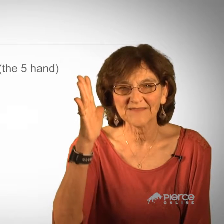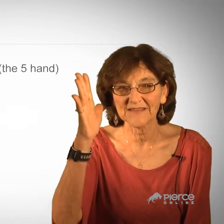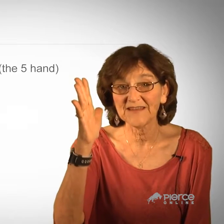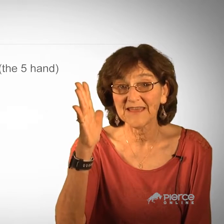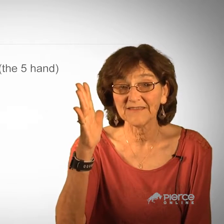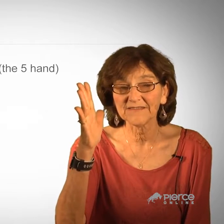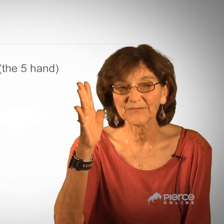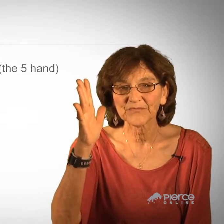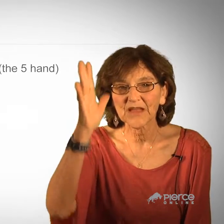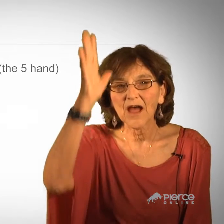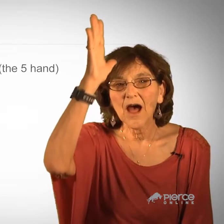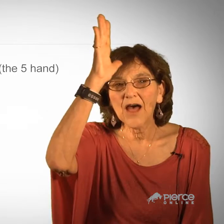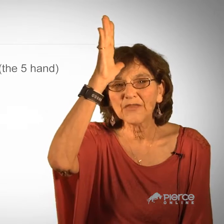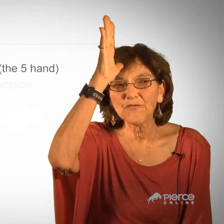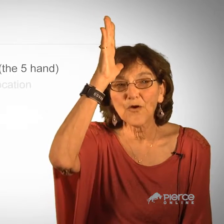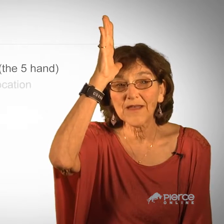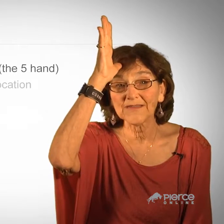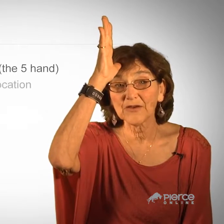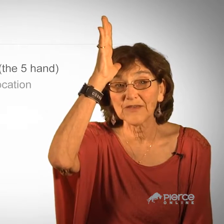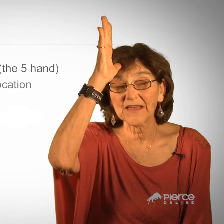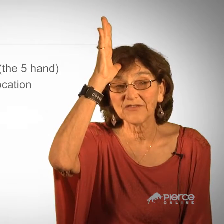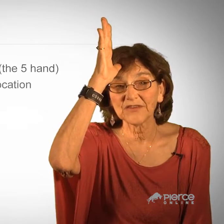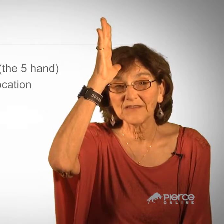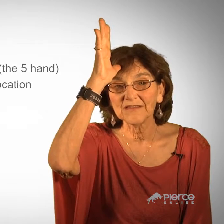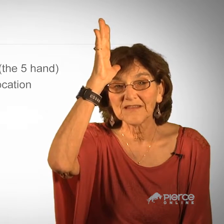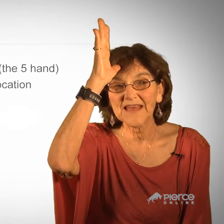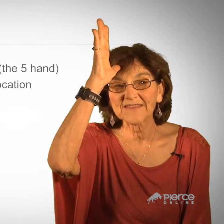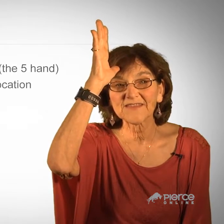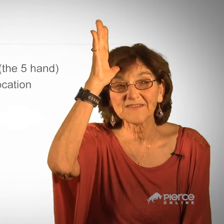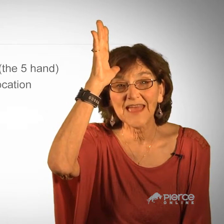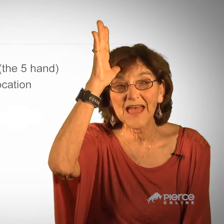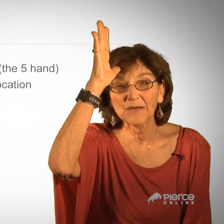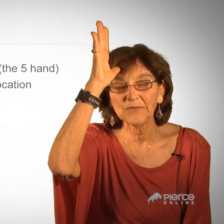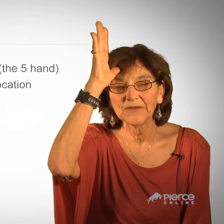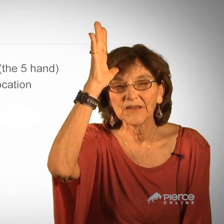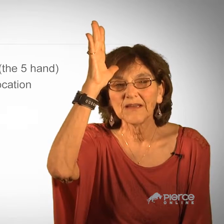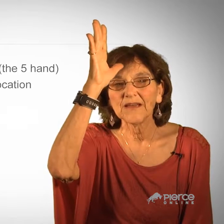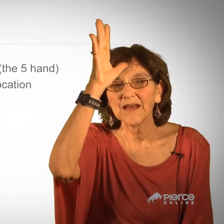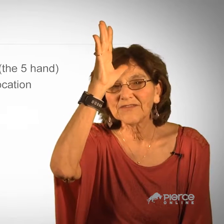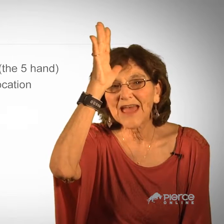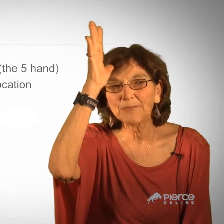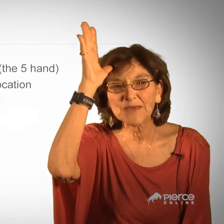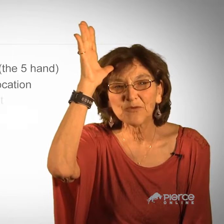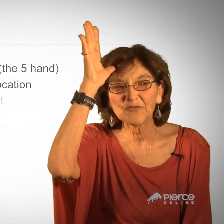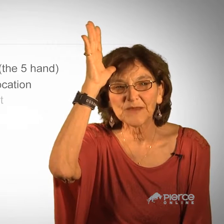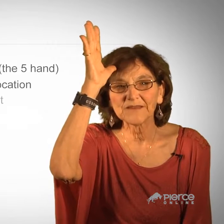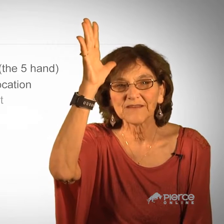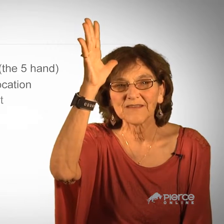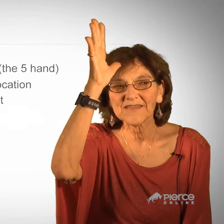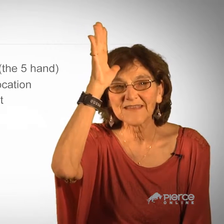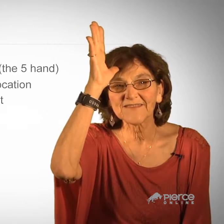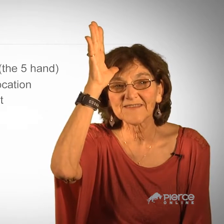the DEZ-- on the forehead location--that's the TAB, a tapping movement--that's the